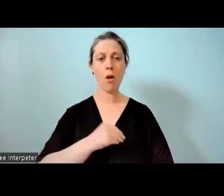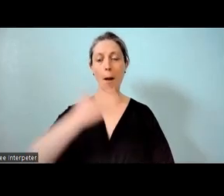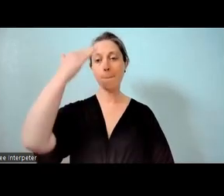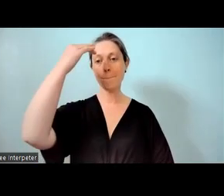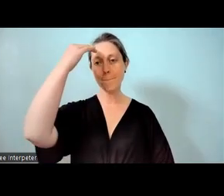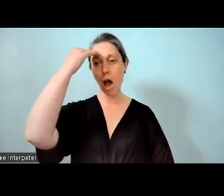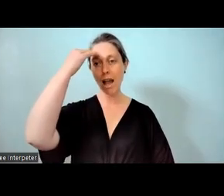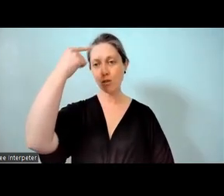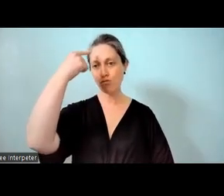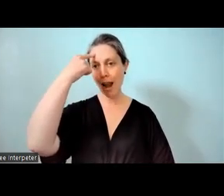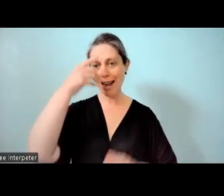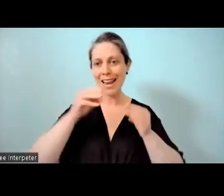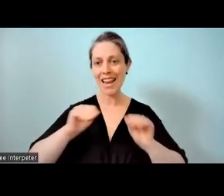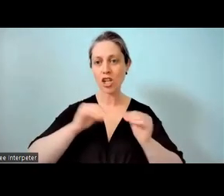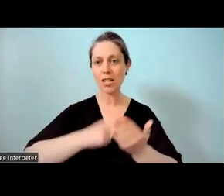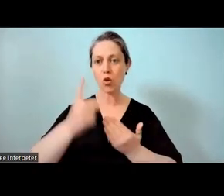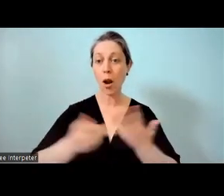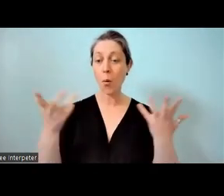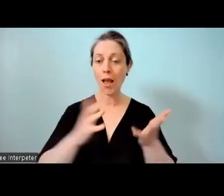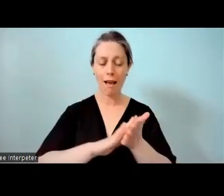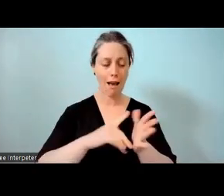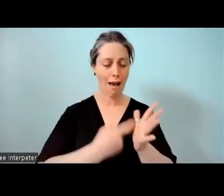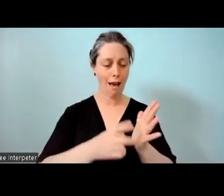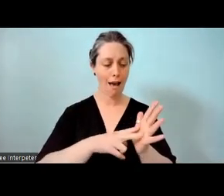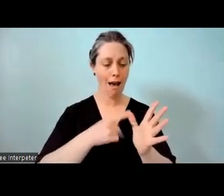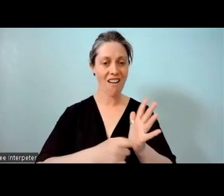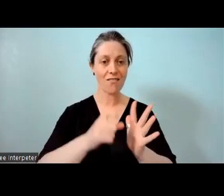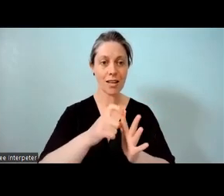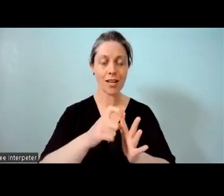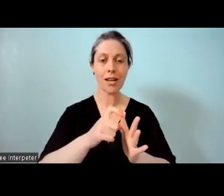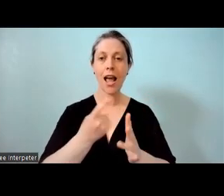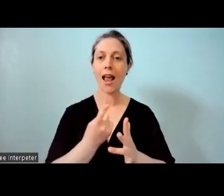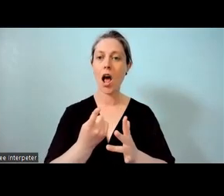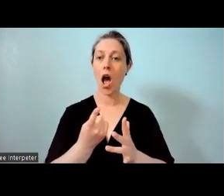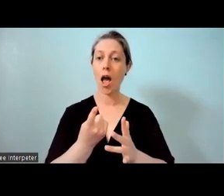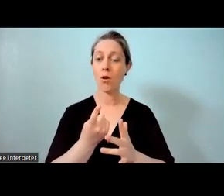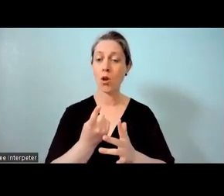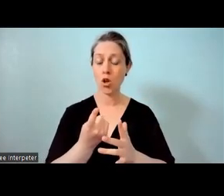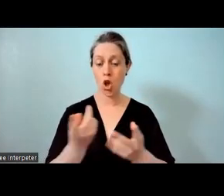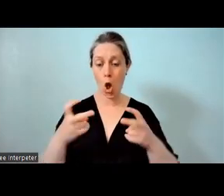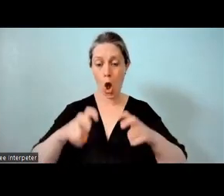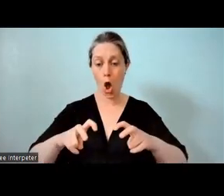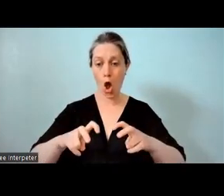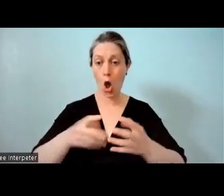at Harvard and I am the co-founder and president of the Centre for Individual Opportunity. In a nutshell, like what we do,